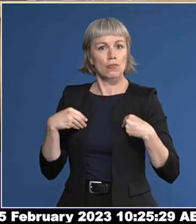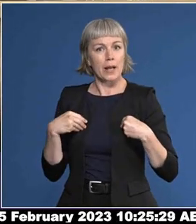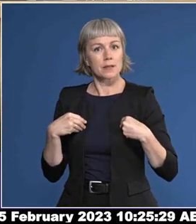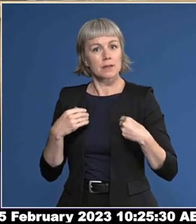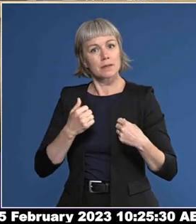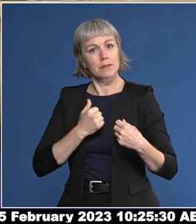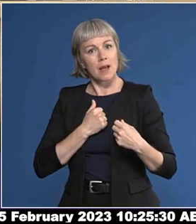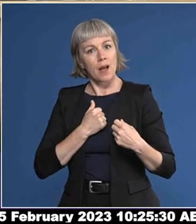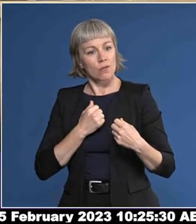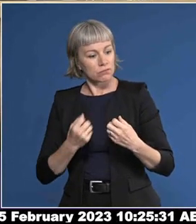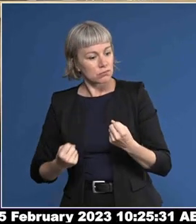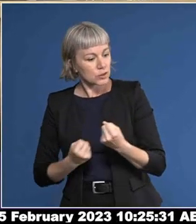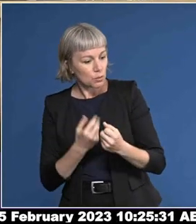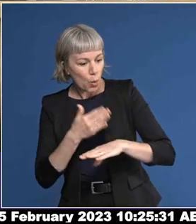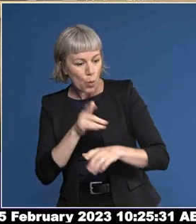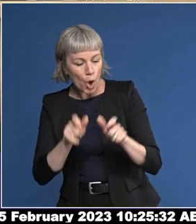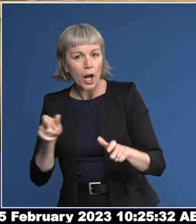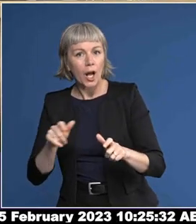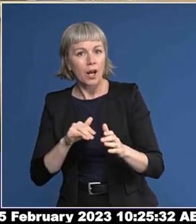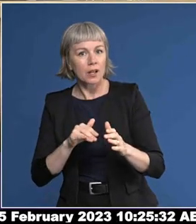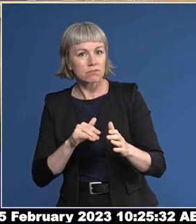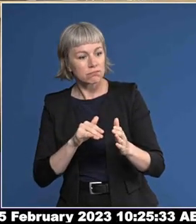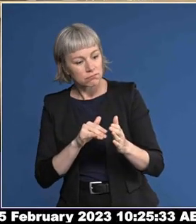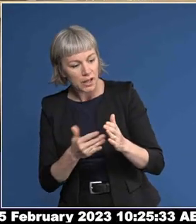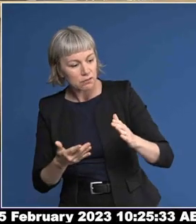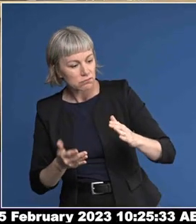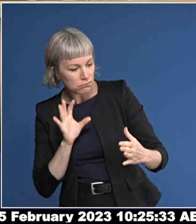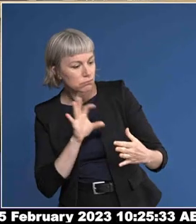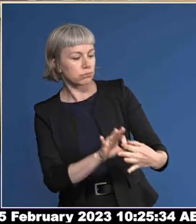All right. So I'm just going to ask you these questions based on employing